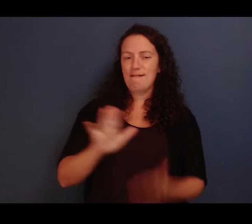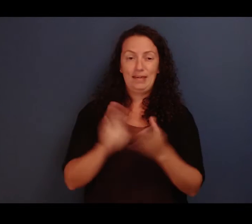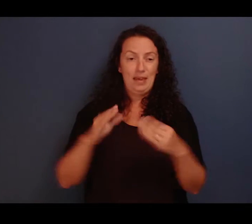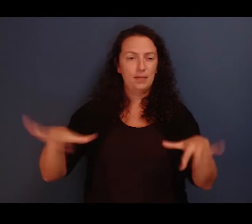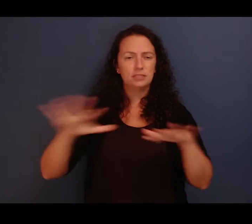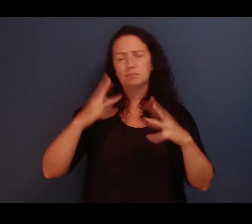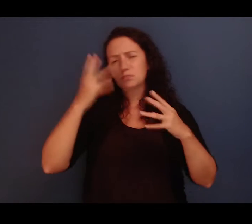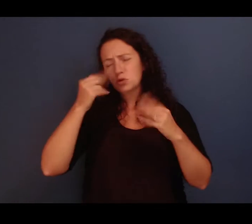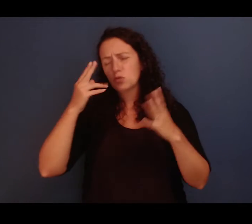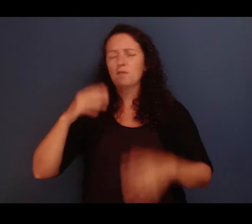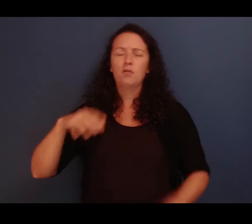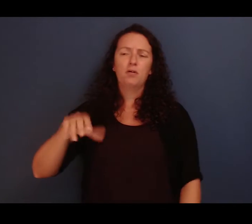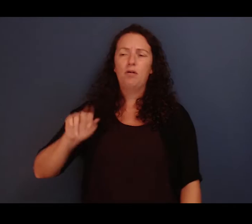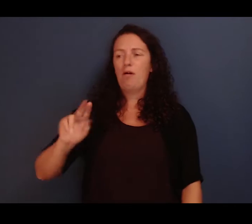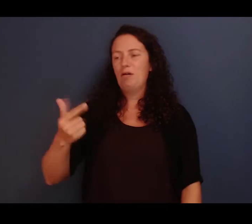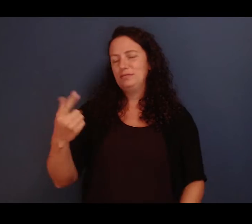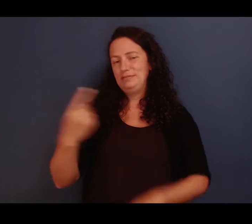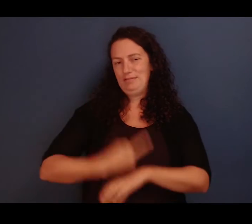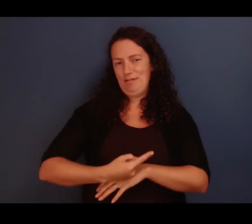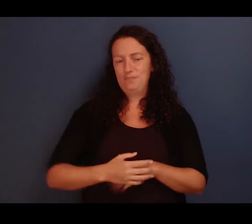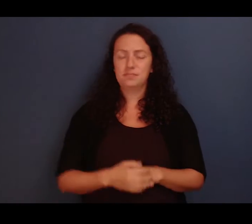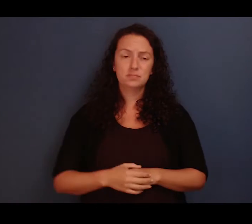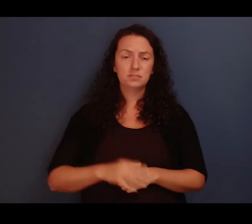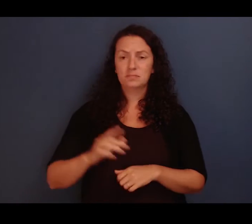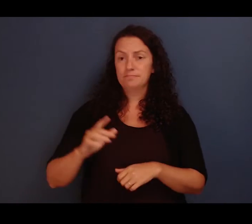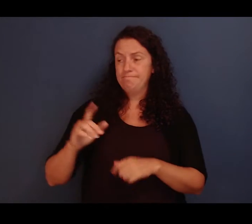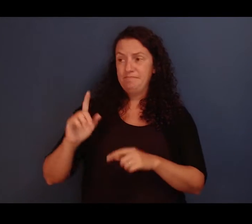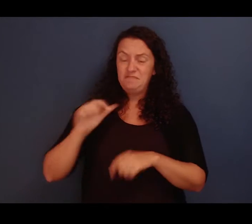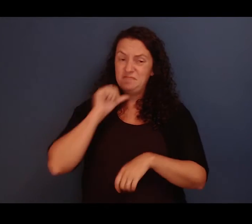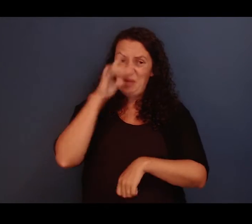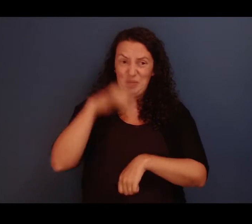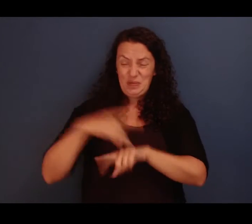day in August. It’s the first time that I have been back to Sylvania since March of